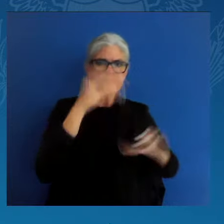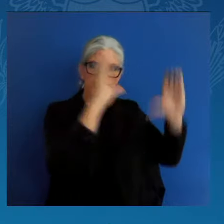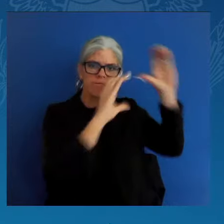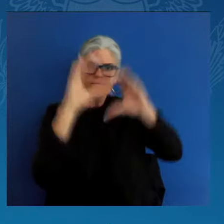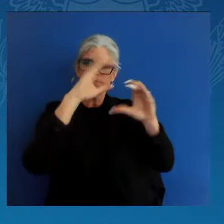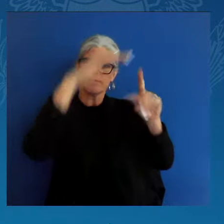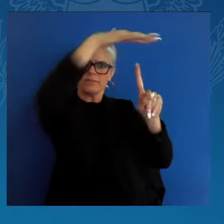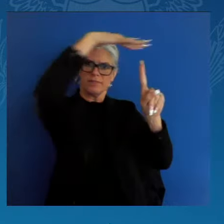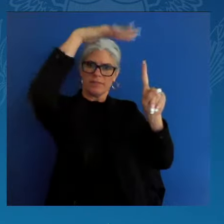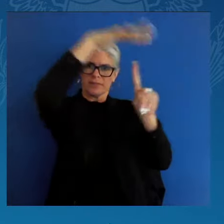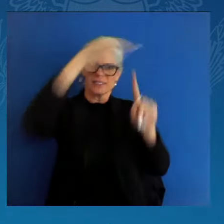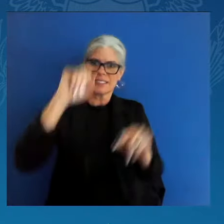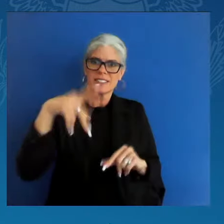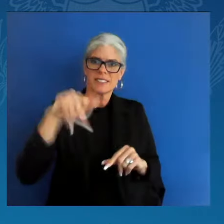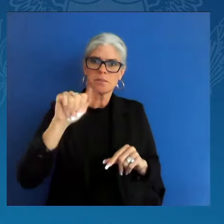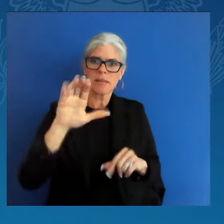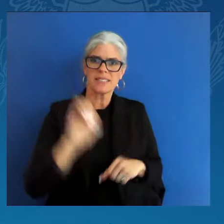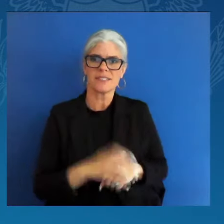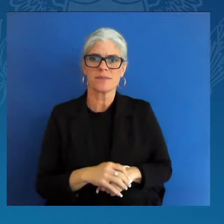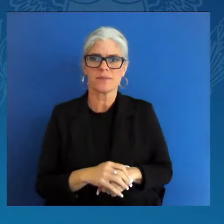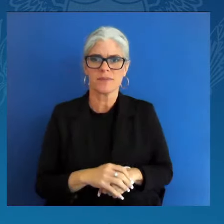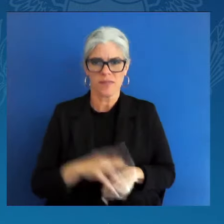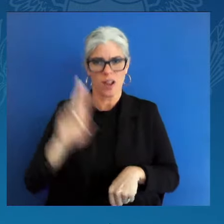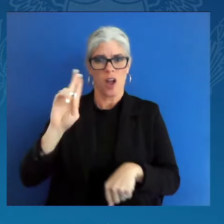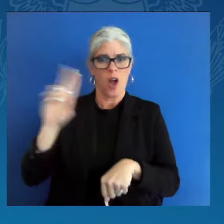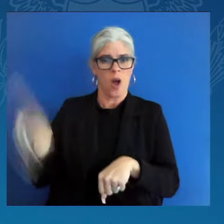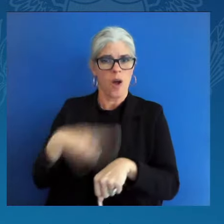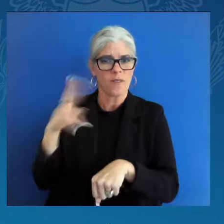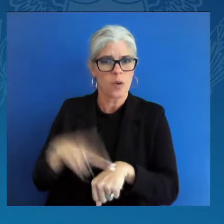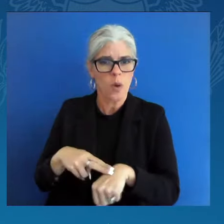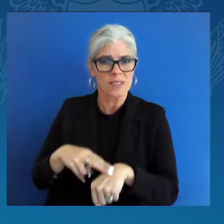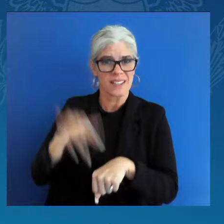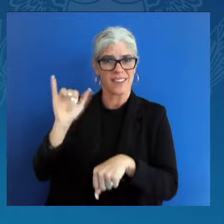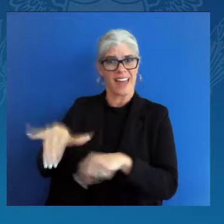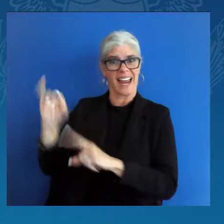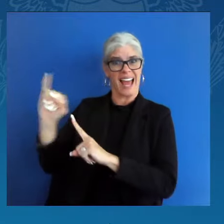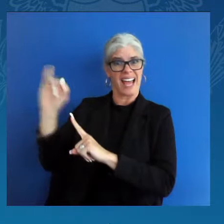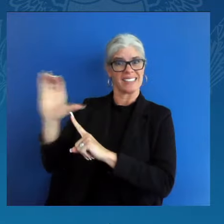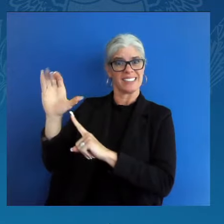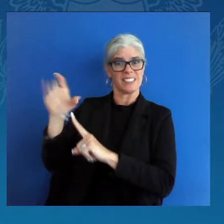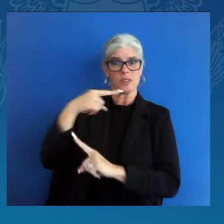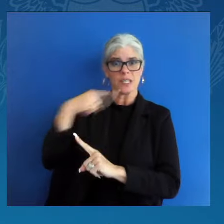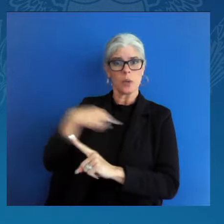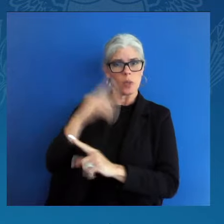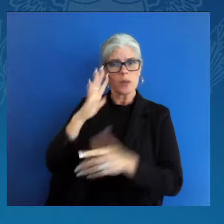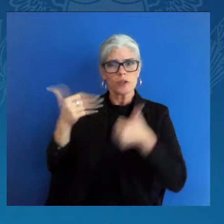but also more generally, the American public understand the threat landscape. And unfortunately,